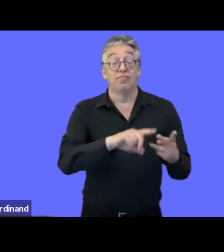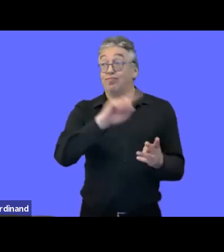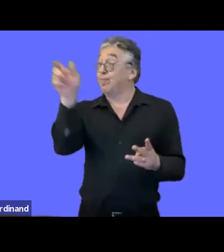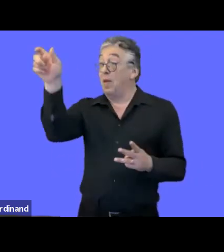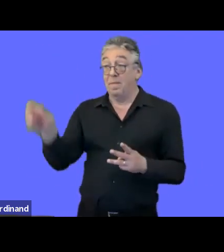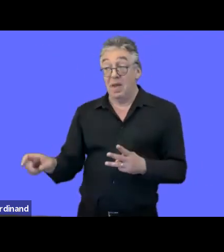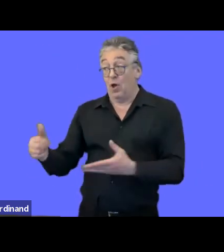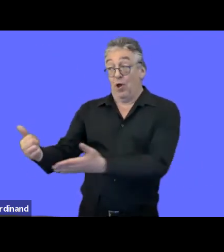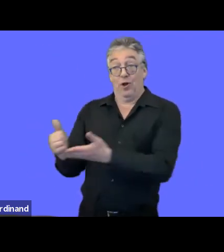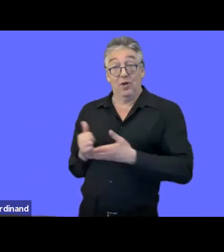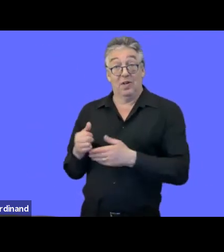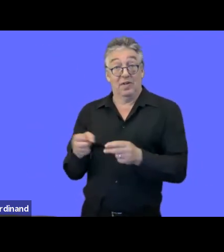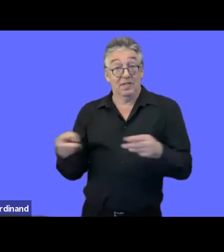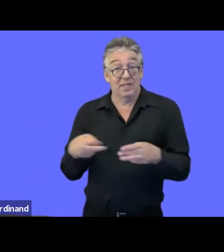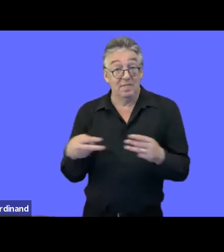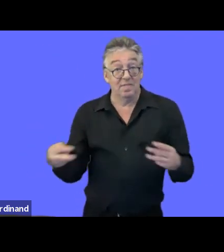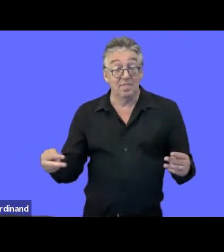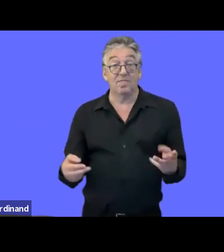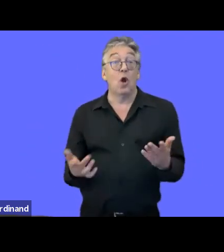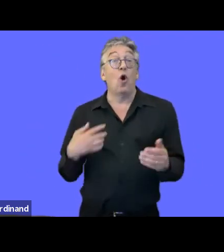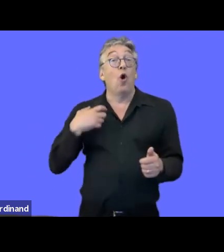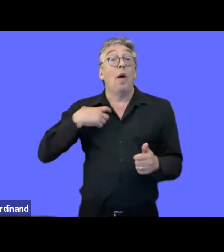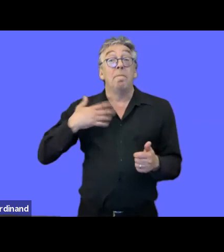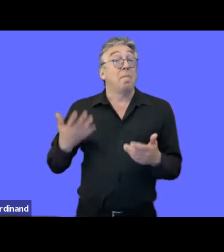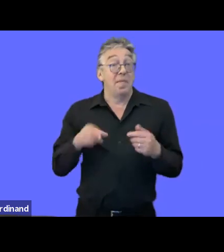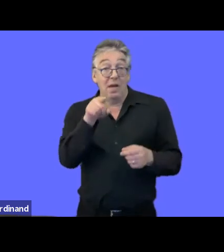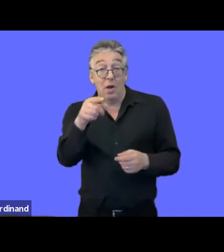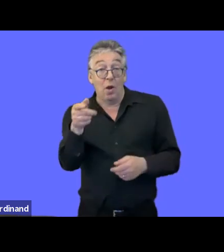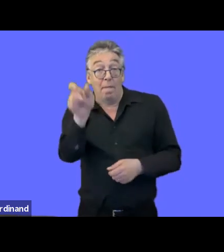and personal assistant helping woman with disabilities